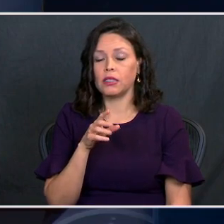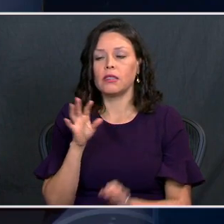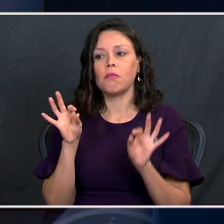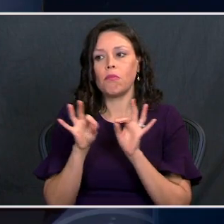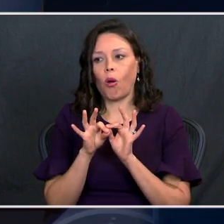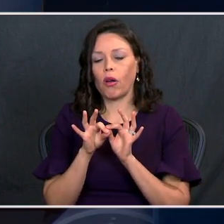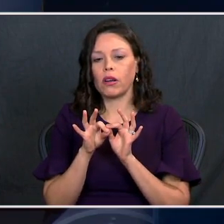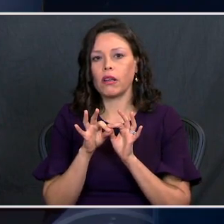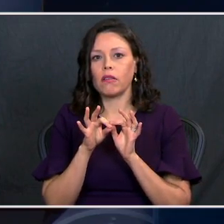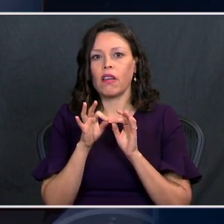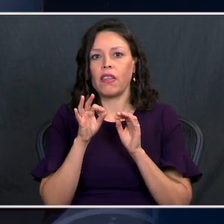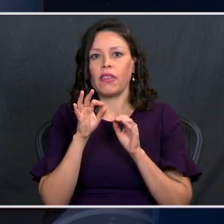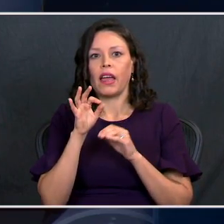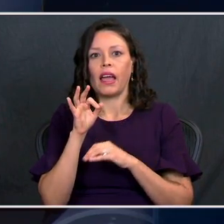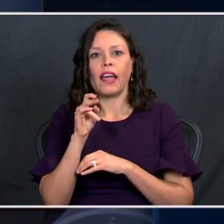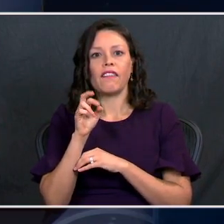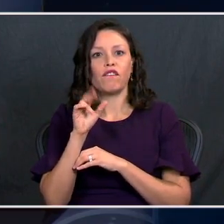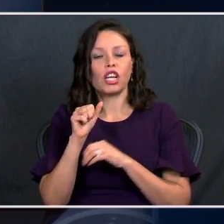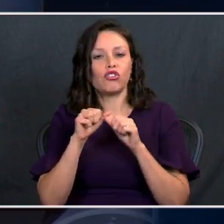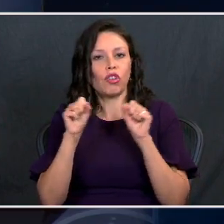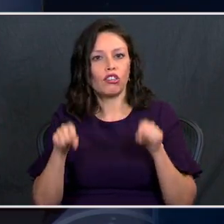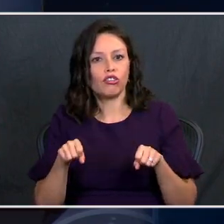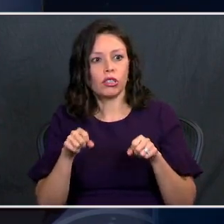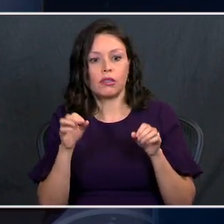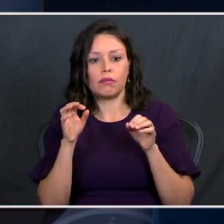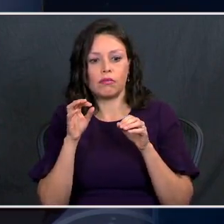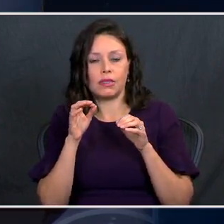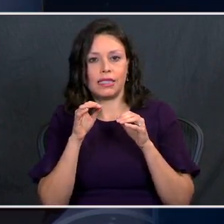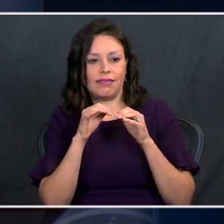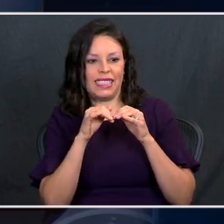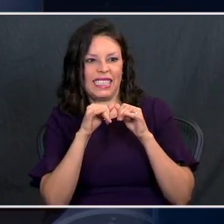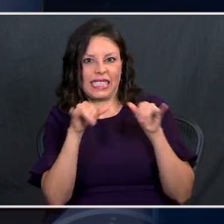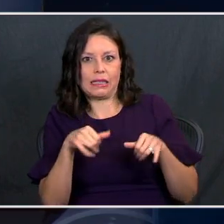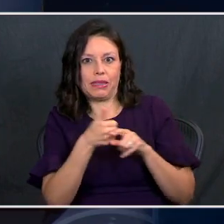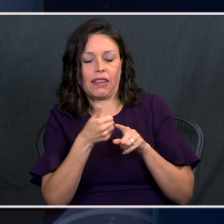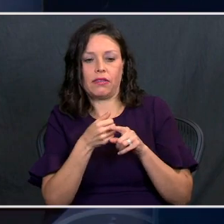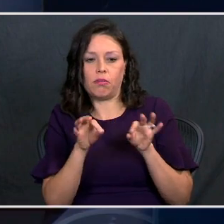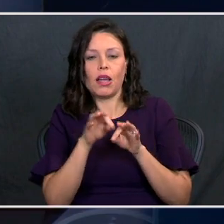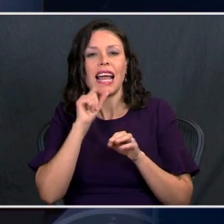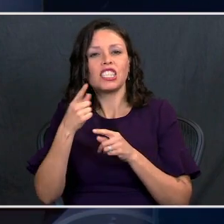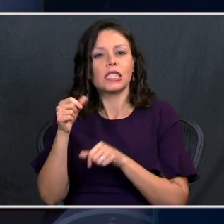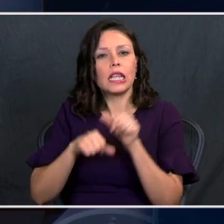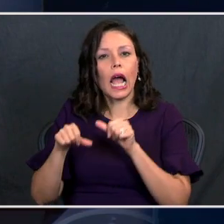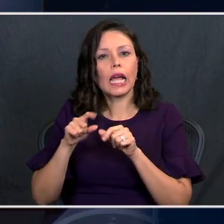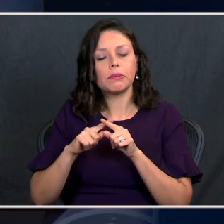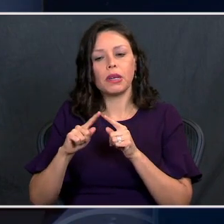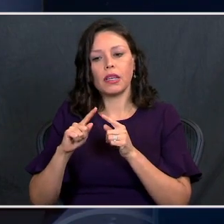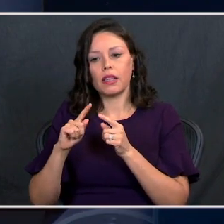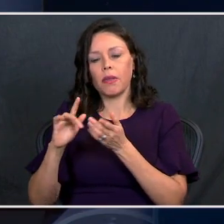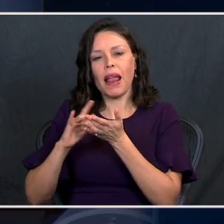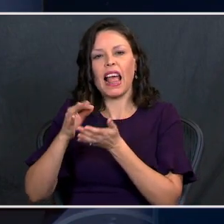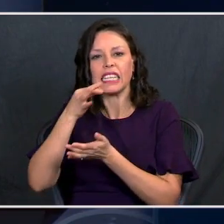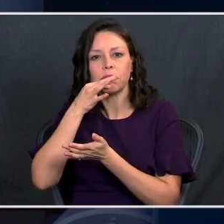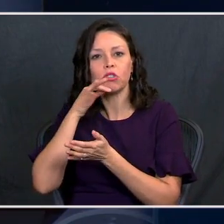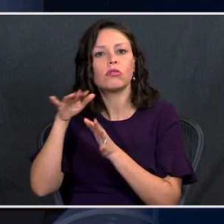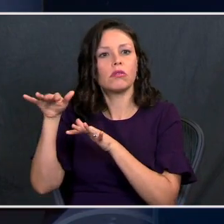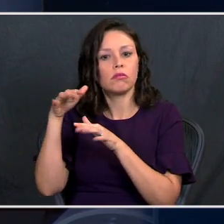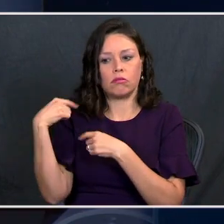Infrastructure is pivotal. It's not just about the science. Scientists, medical experts, they've -- what they've done over the last year